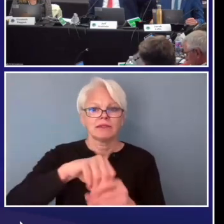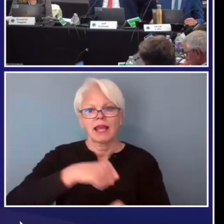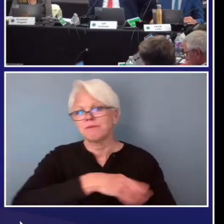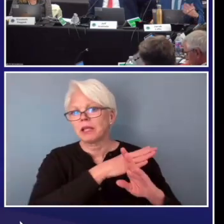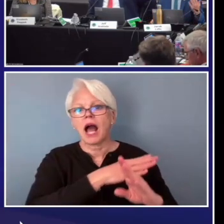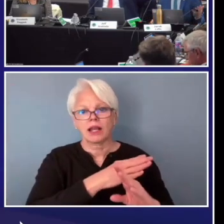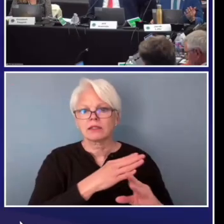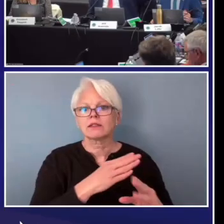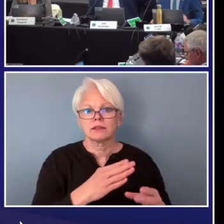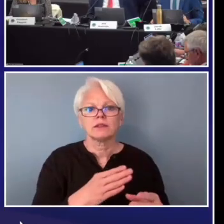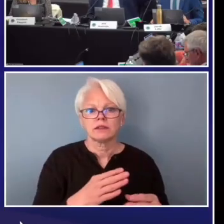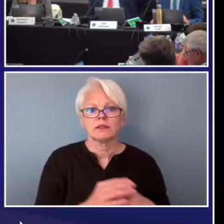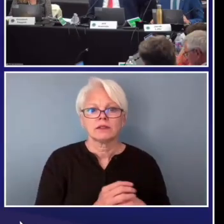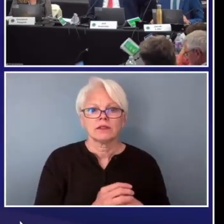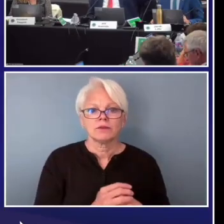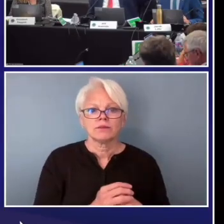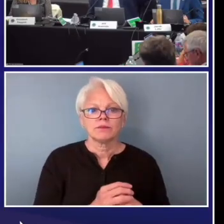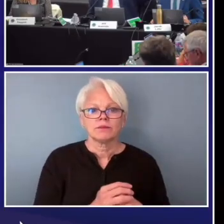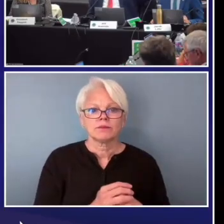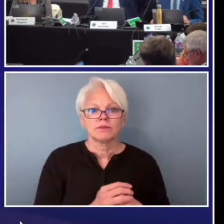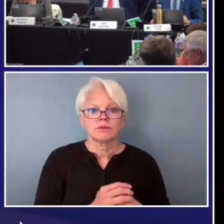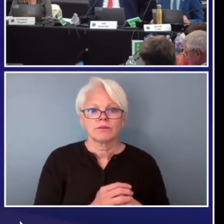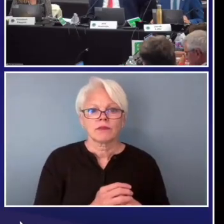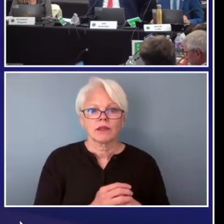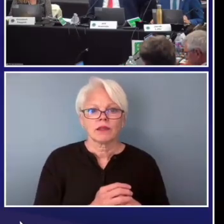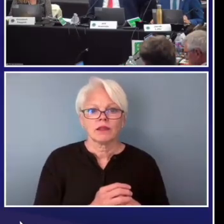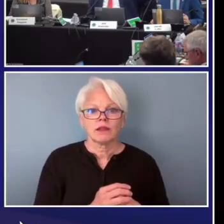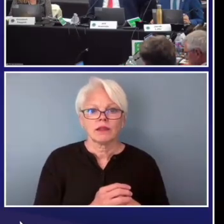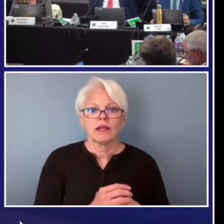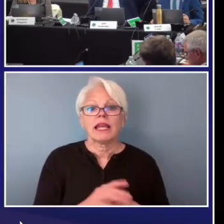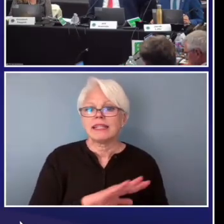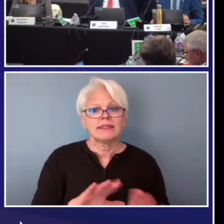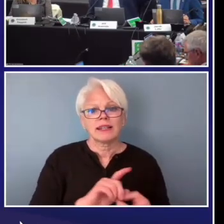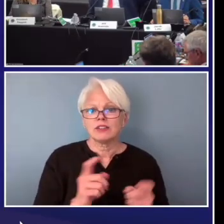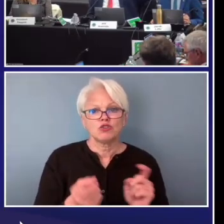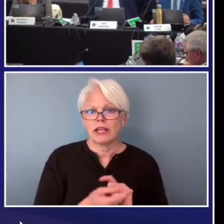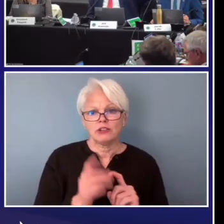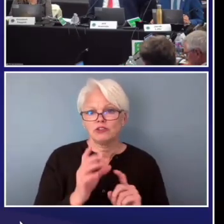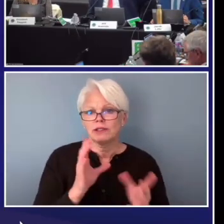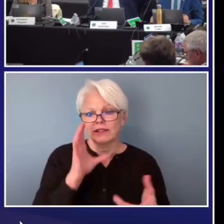Um, it's, you know, doesn't change the presumption that, you know, people will be able to switch, but it does give the secretary some